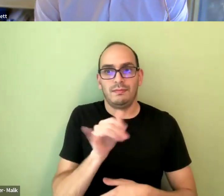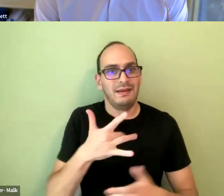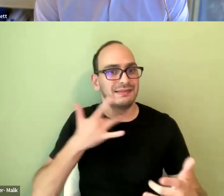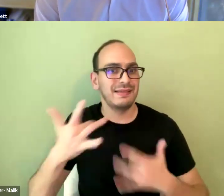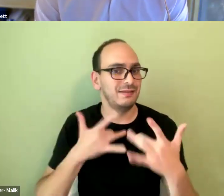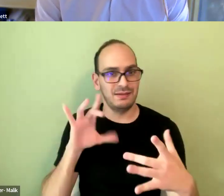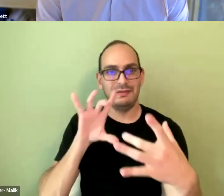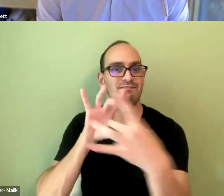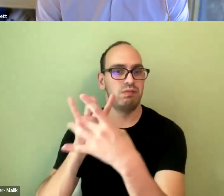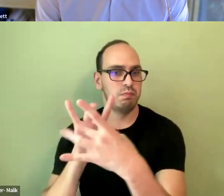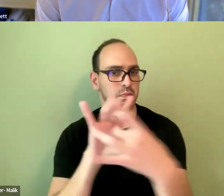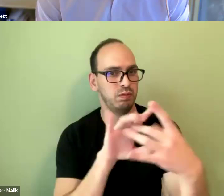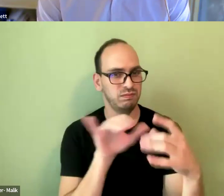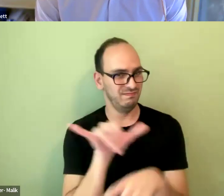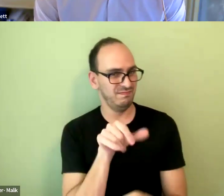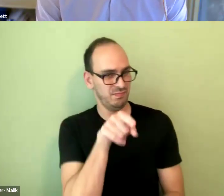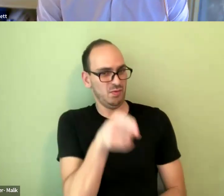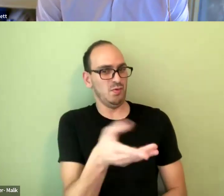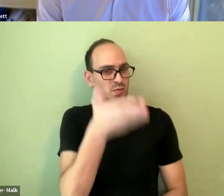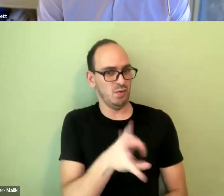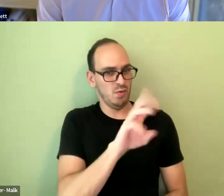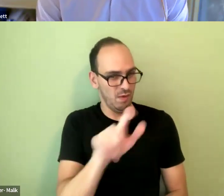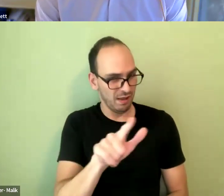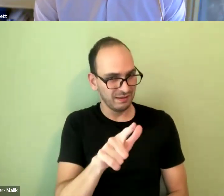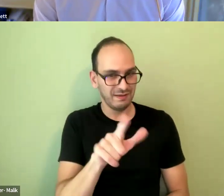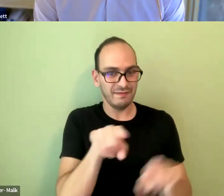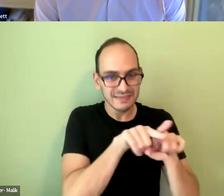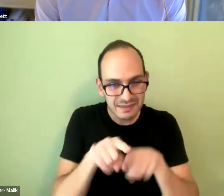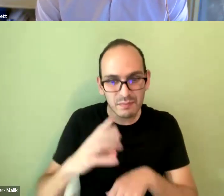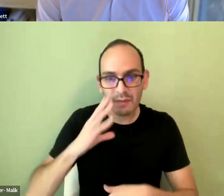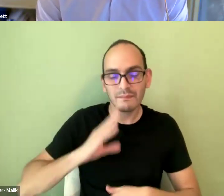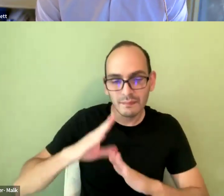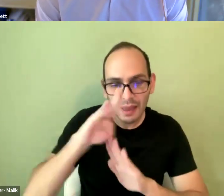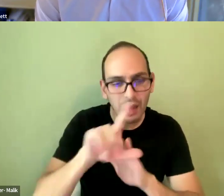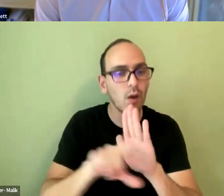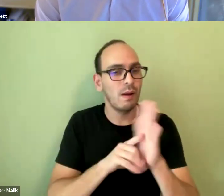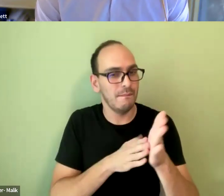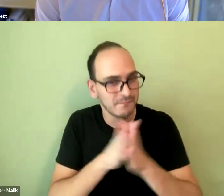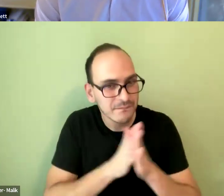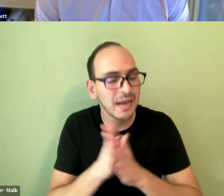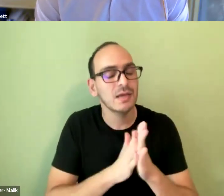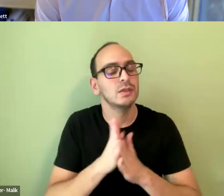connect to people like you will who are doing similar work, have similar background, bring similar passions to the table.